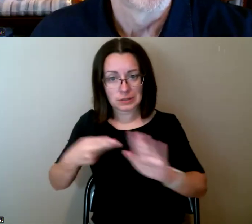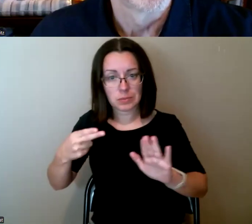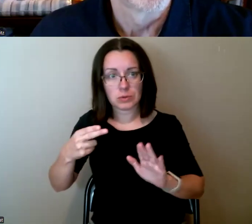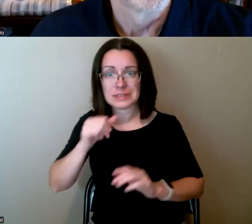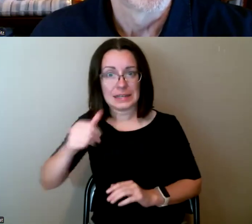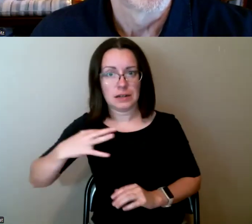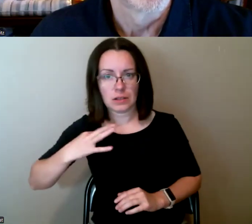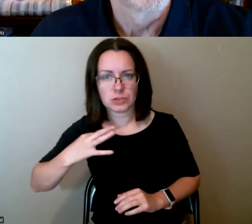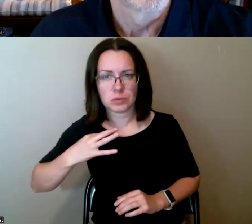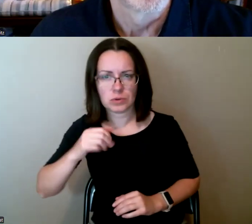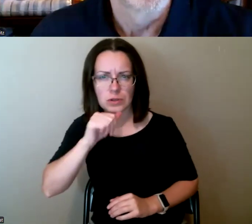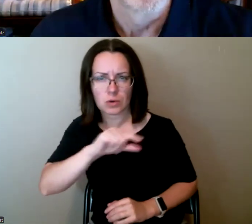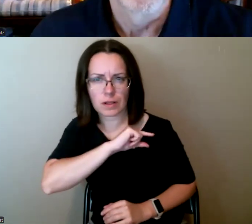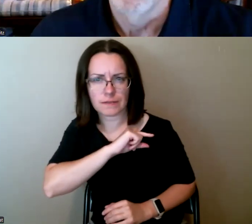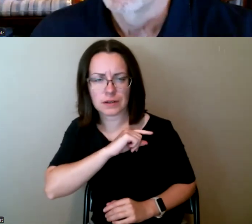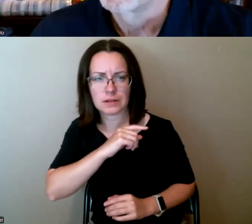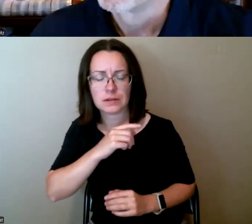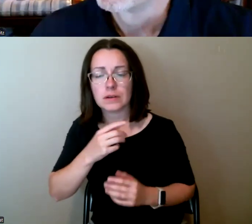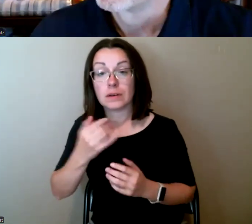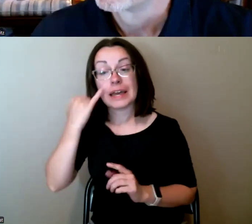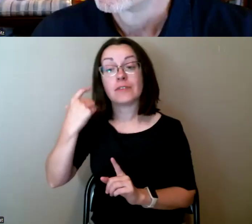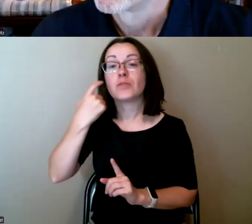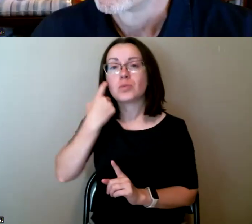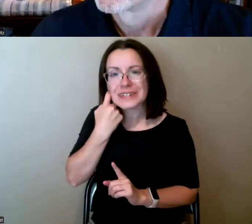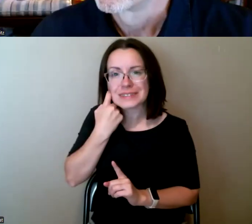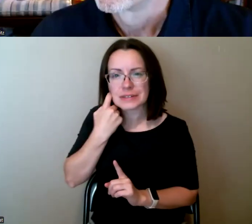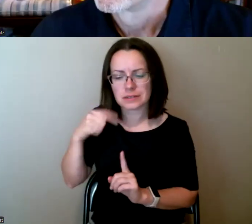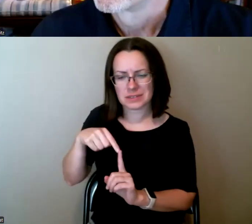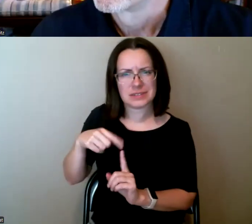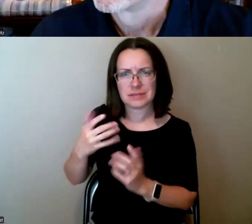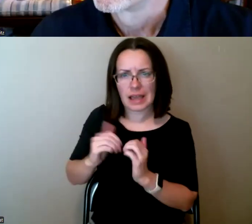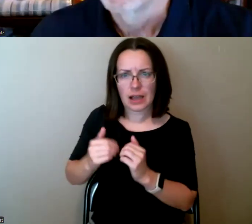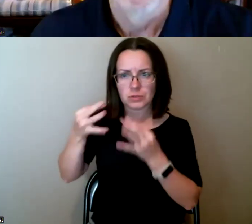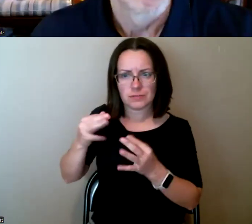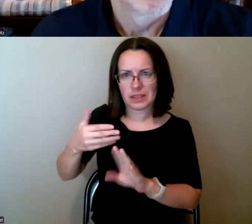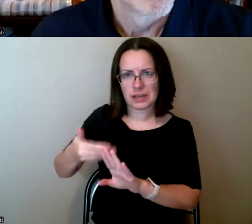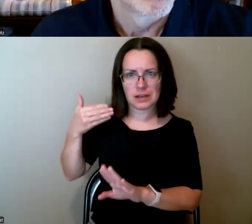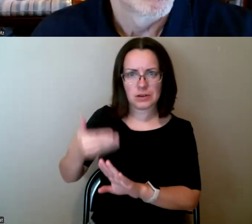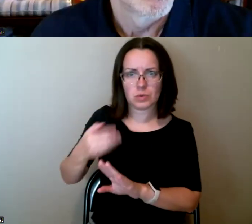then how do we define recent? because I imagine there are people that meet this criteria for a